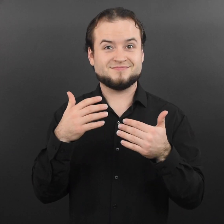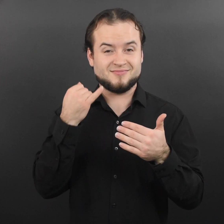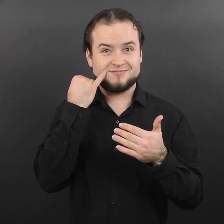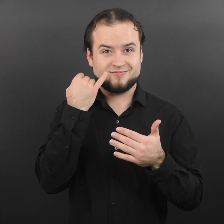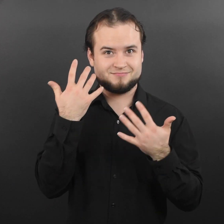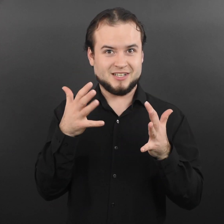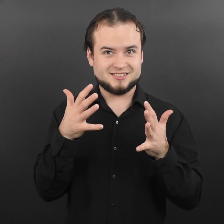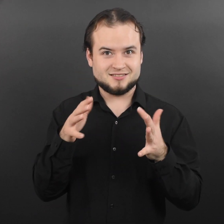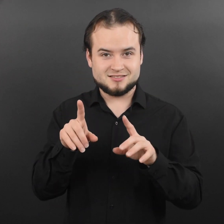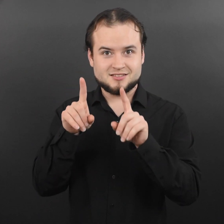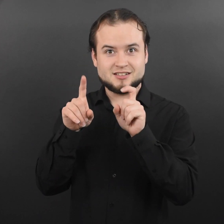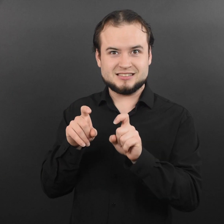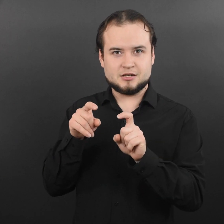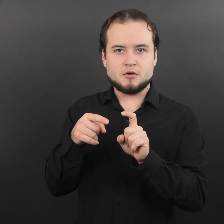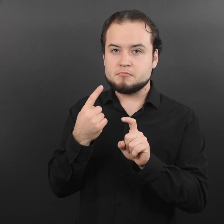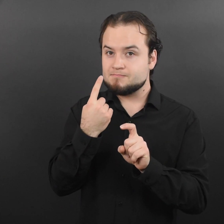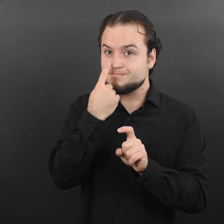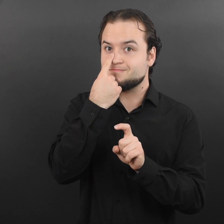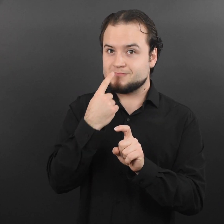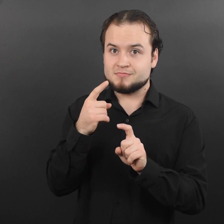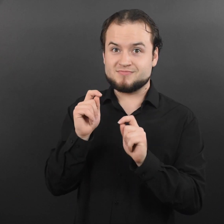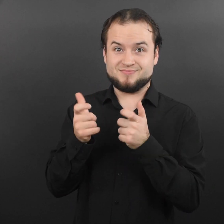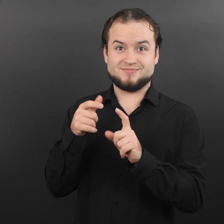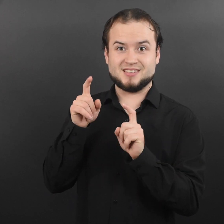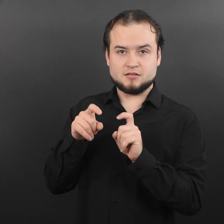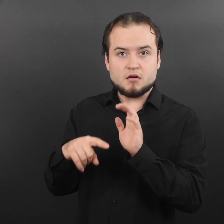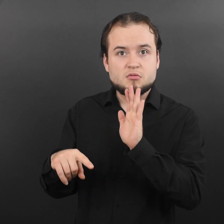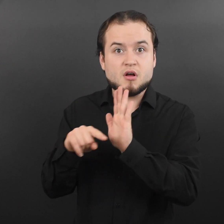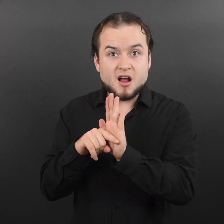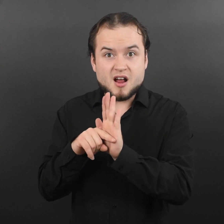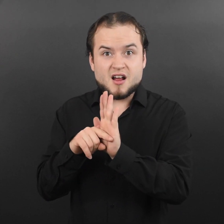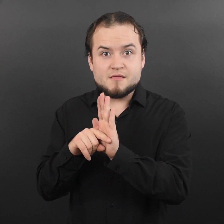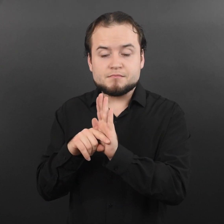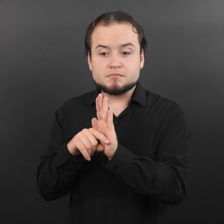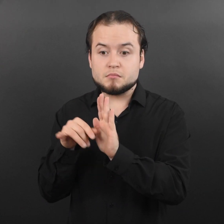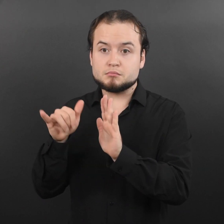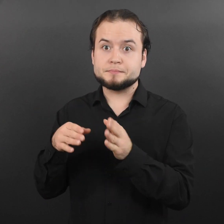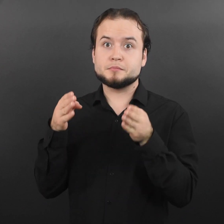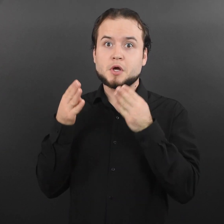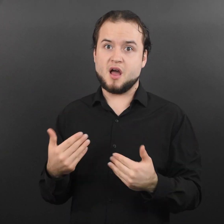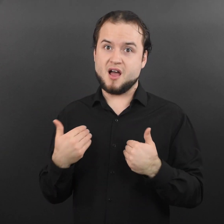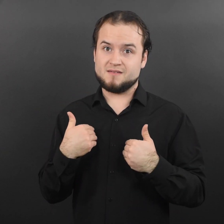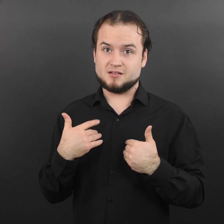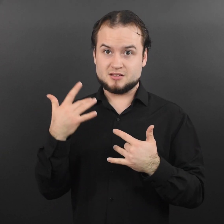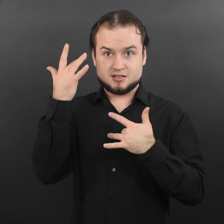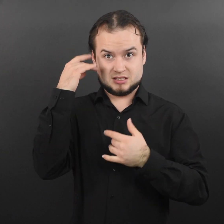and should not return to regular activity until symptoms have improved for 24 hours.